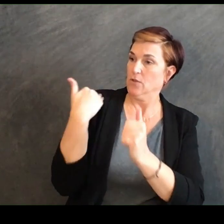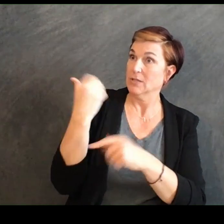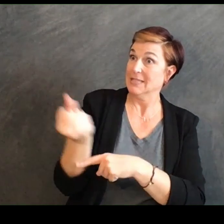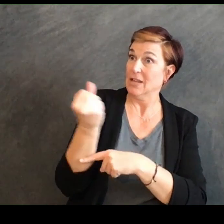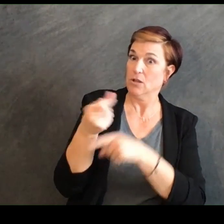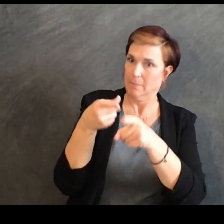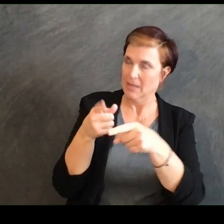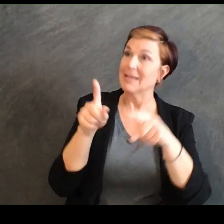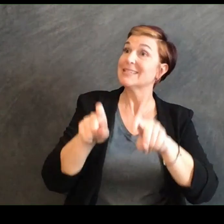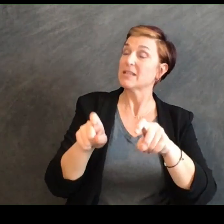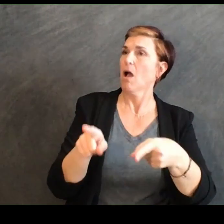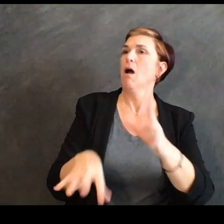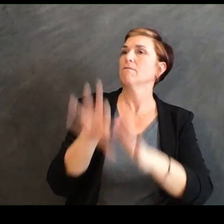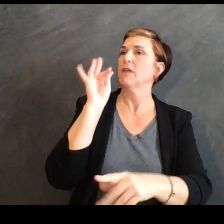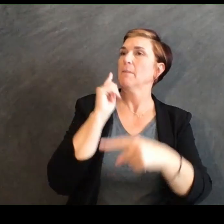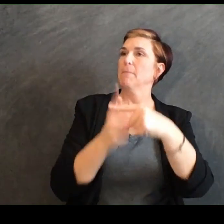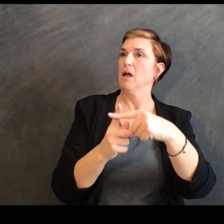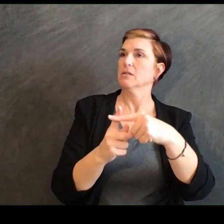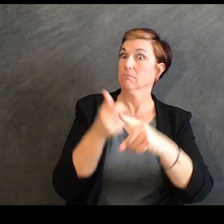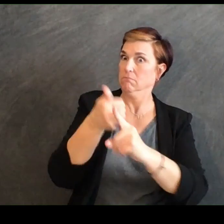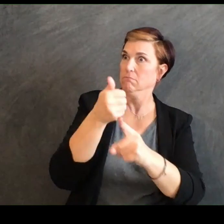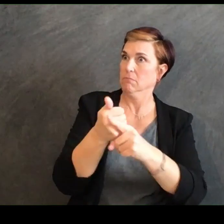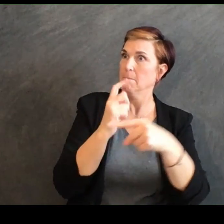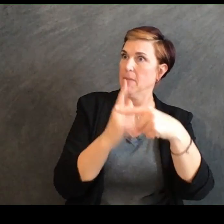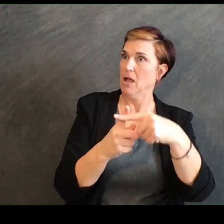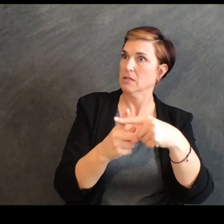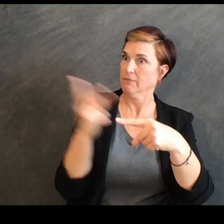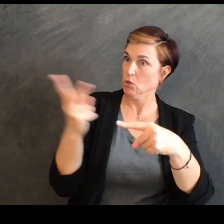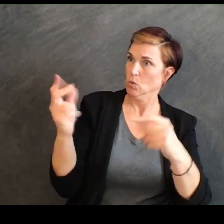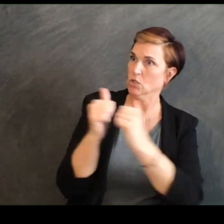and also senator I want to ask another question if you like me senators Lindsey